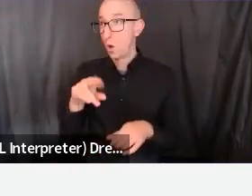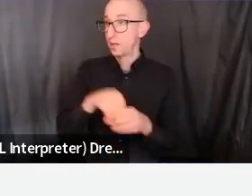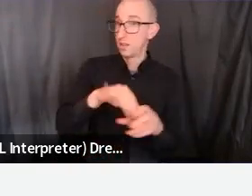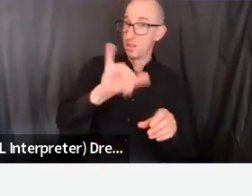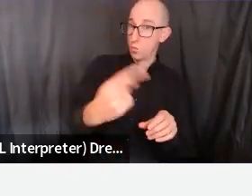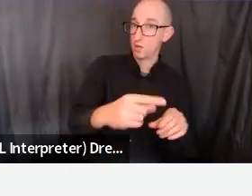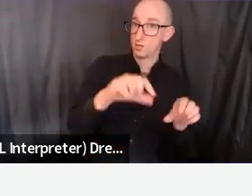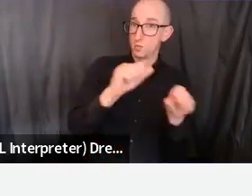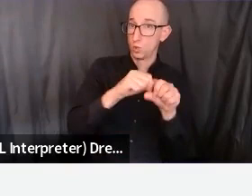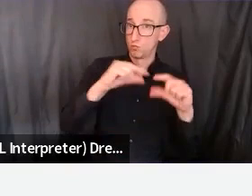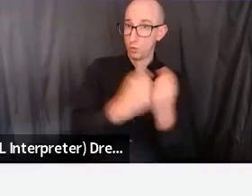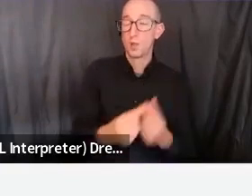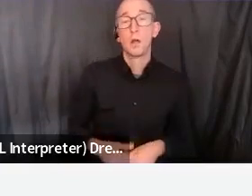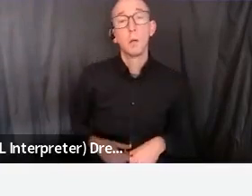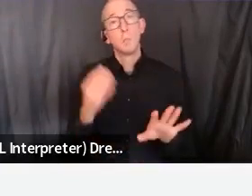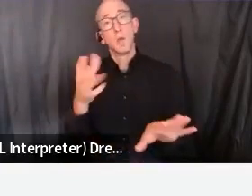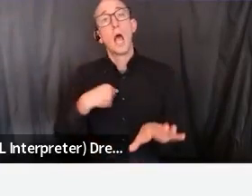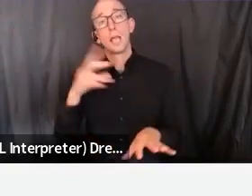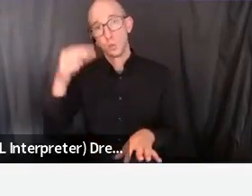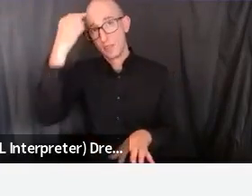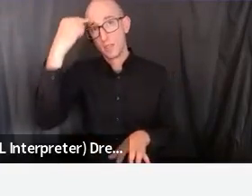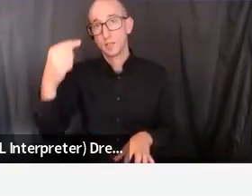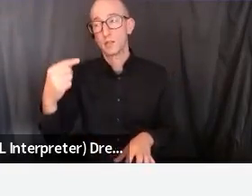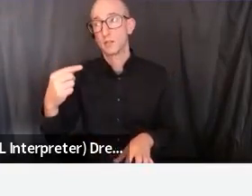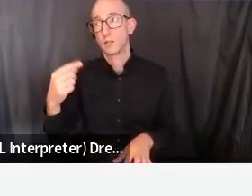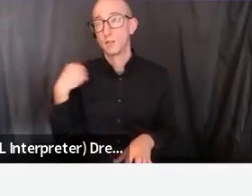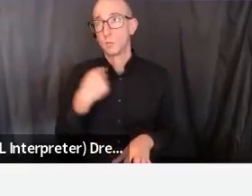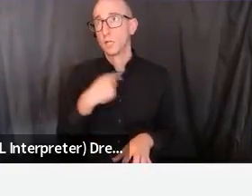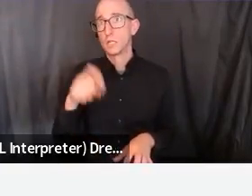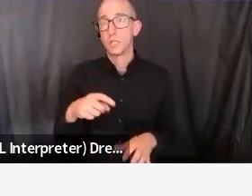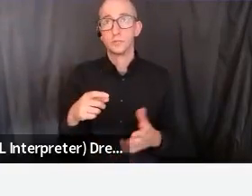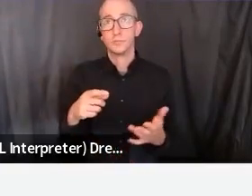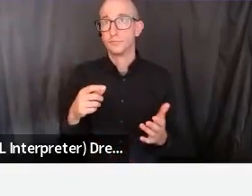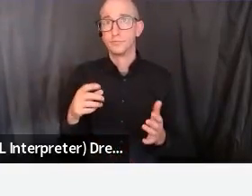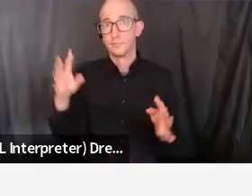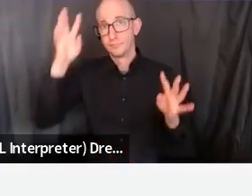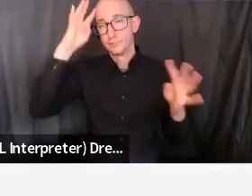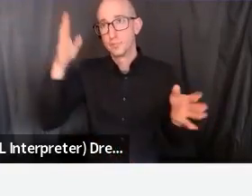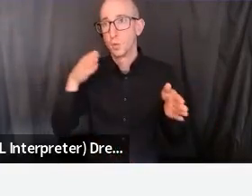Radiation and the Office of Environmental Justice and External Civil Rights. We are facilitating